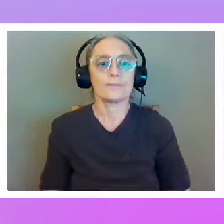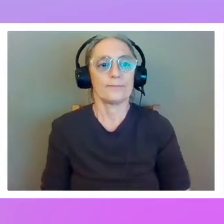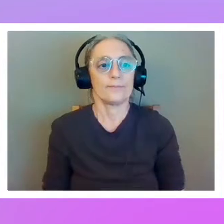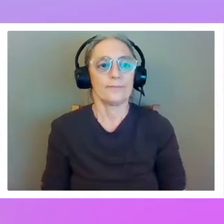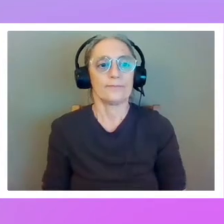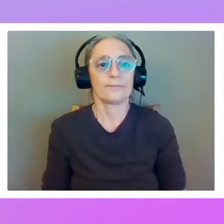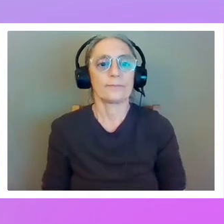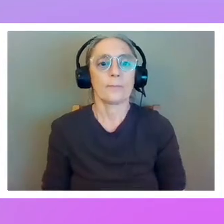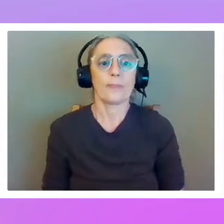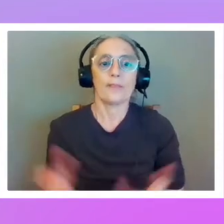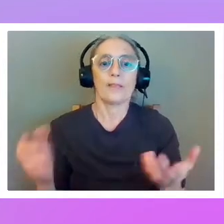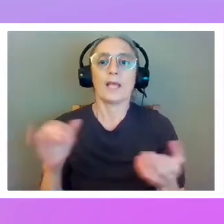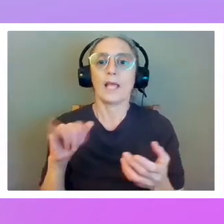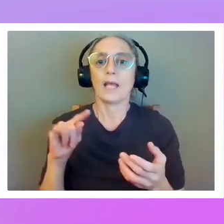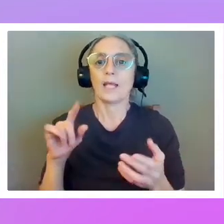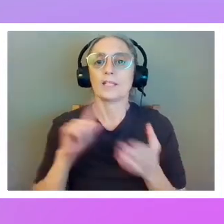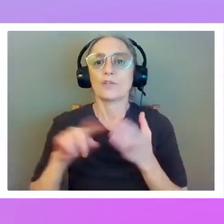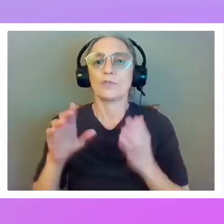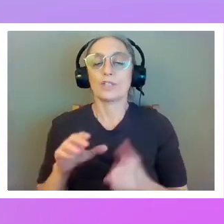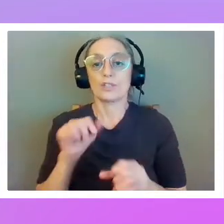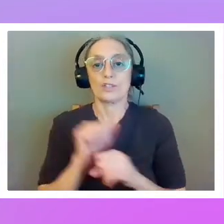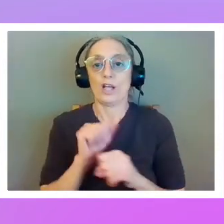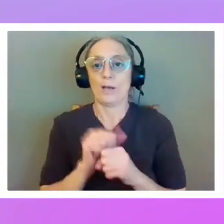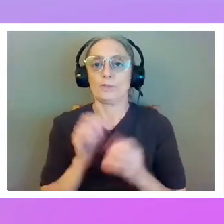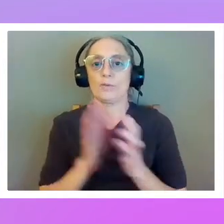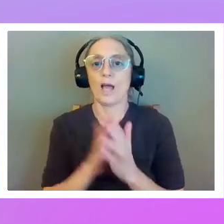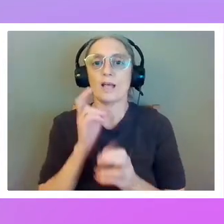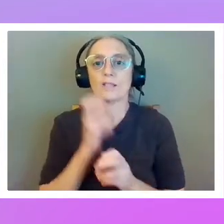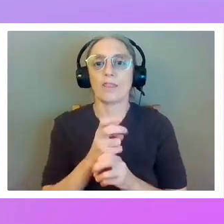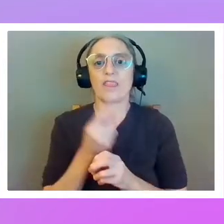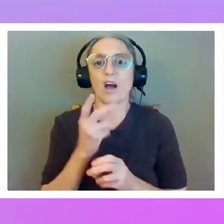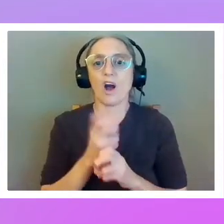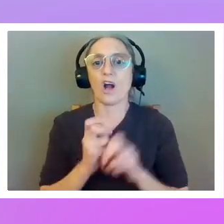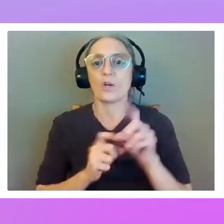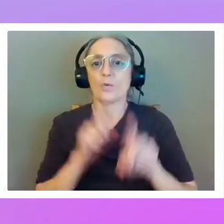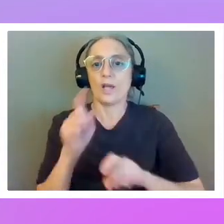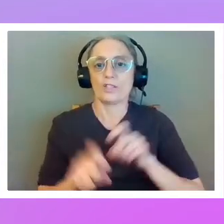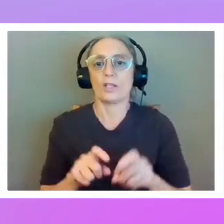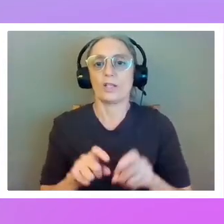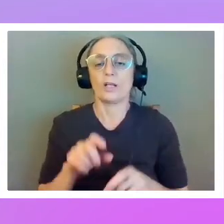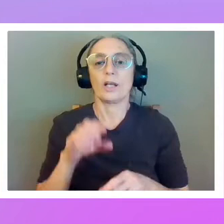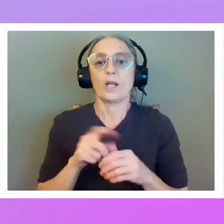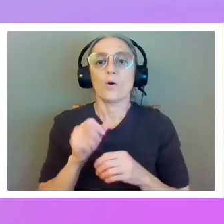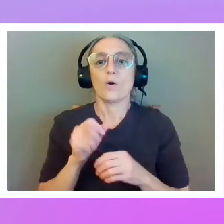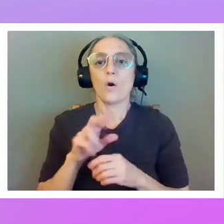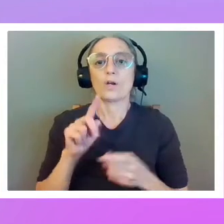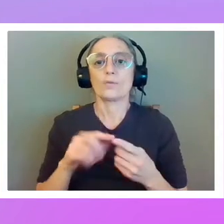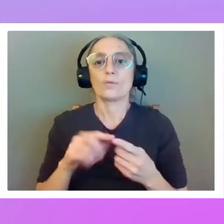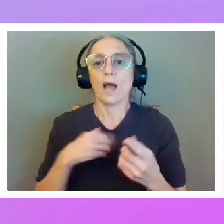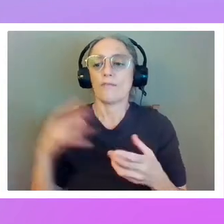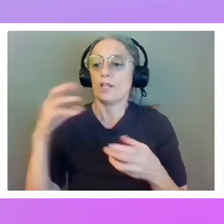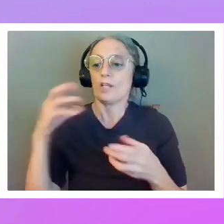It is a researcher's job to ask the hard questions in order to have an inclusive research practice